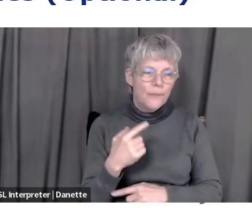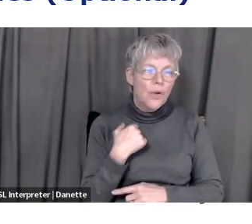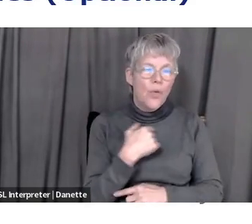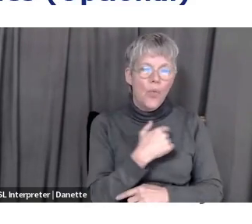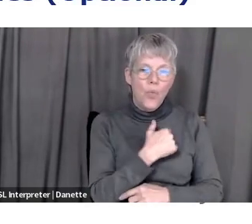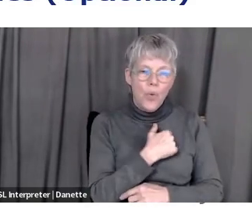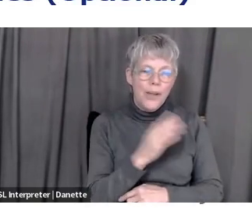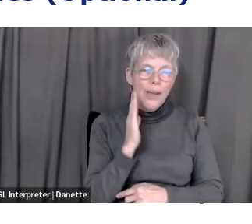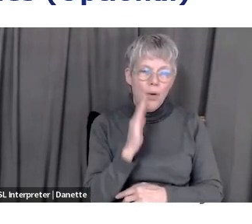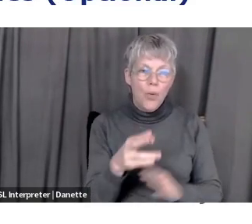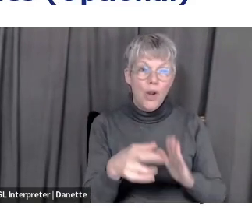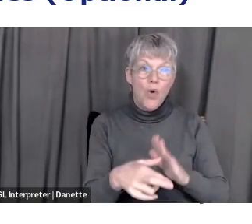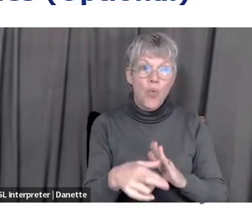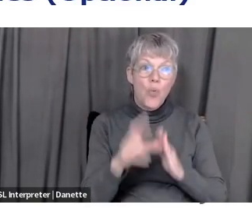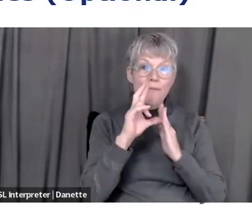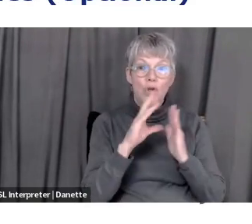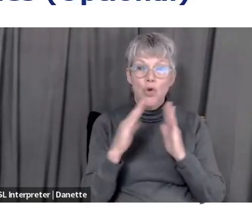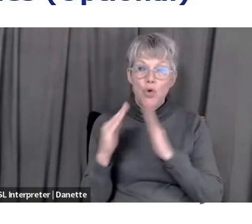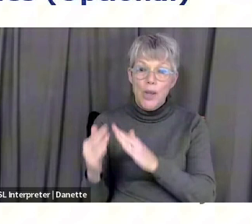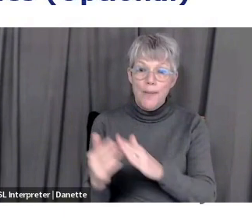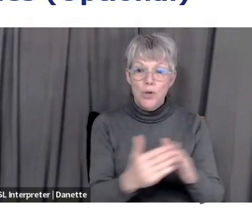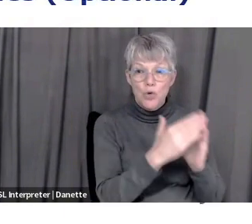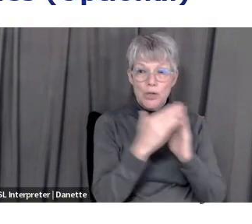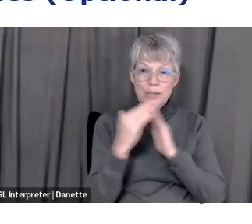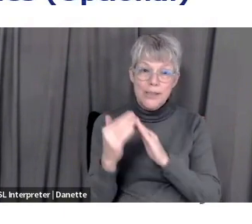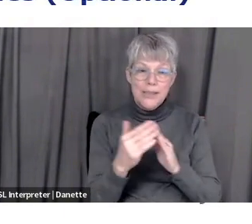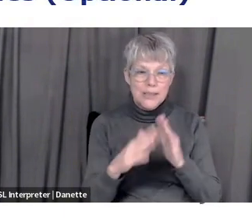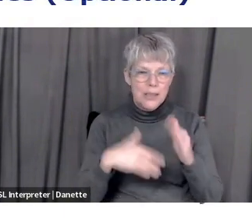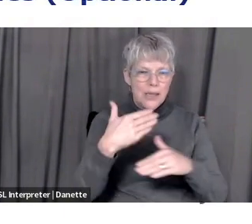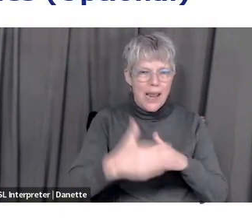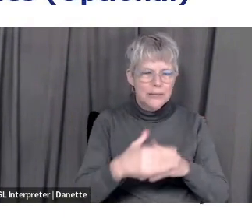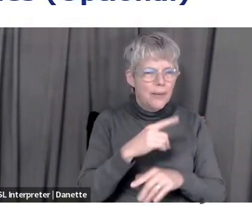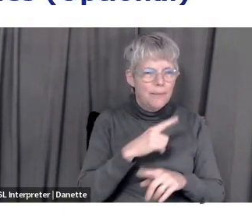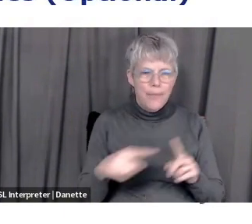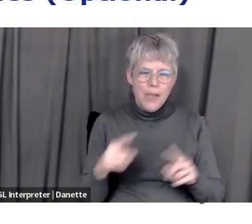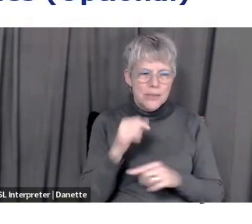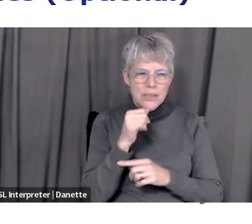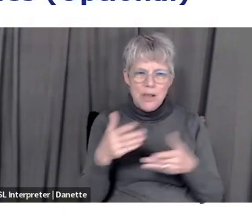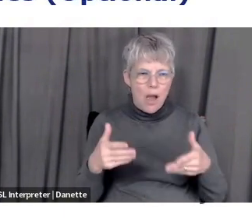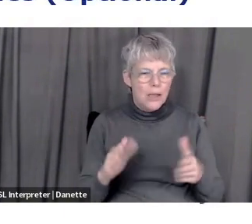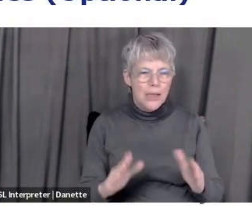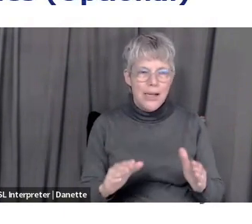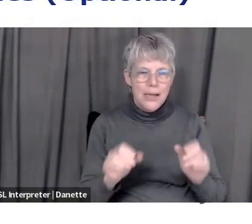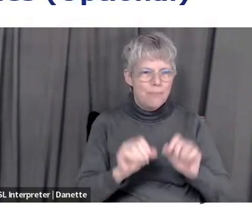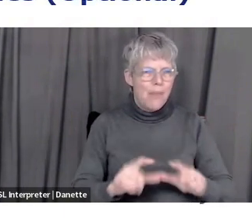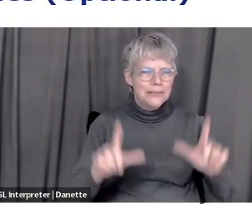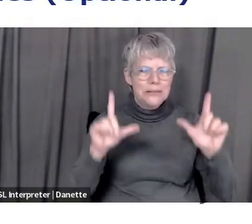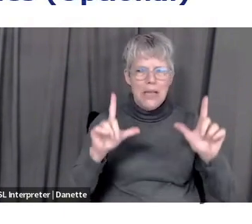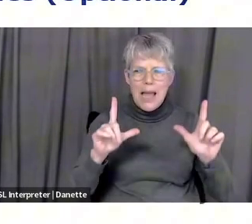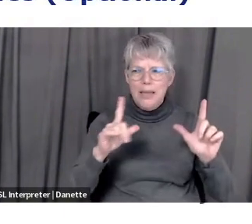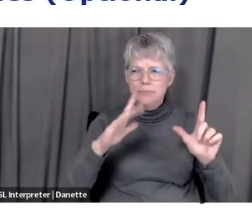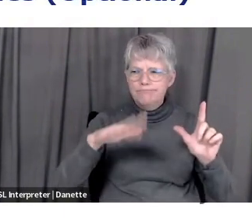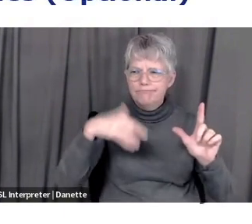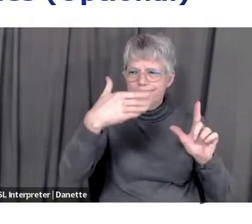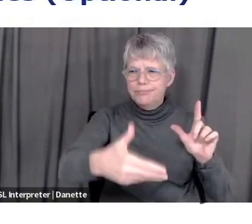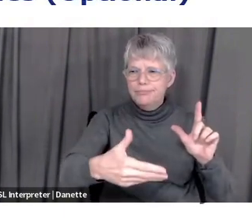We are going to review communities next and it is not letting my slide advance.